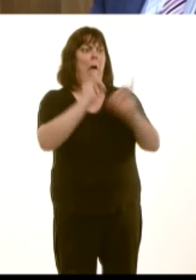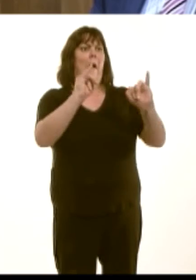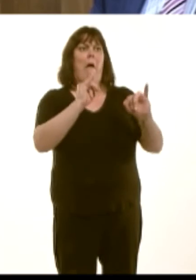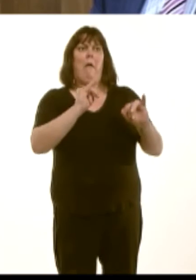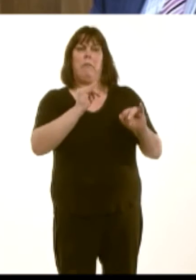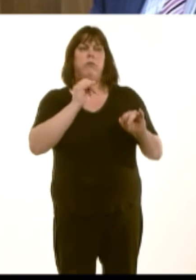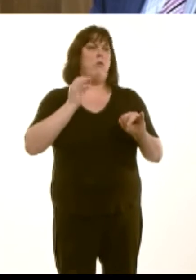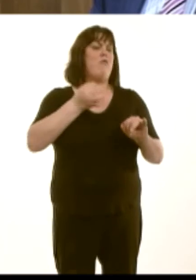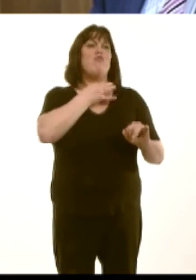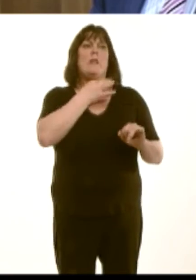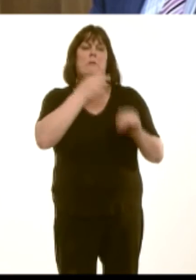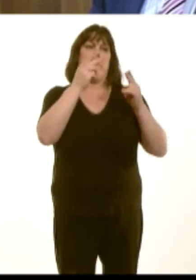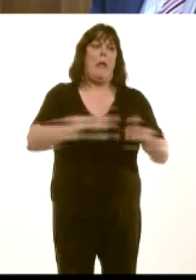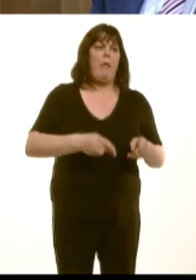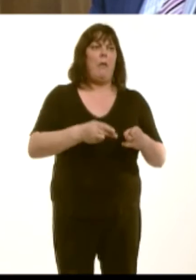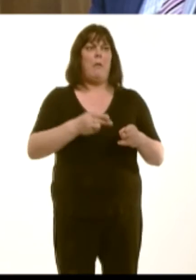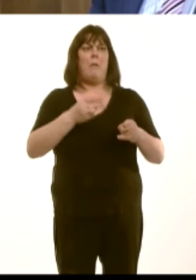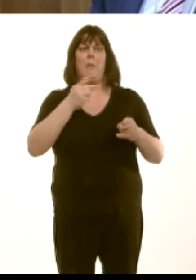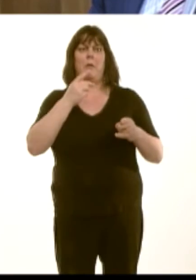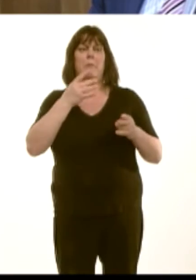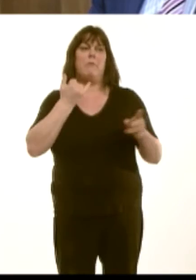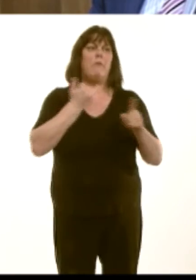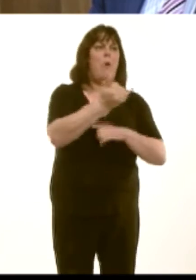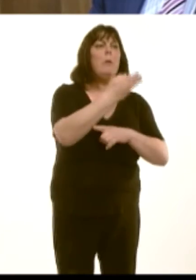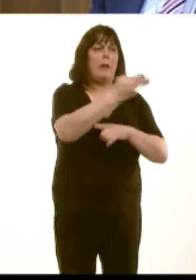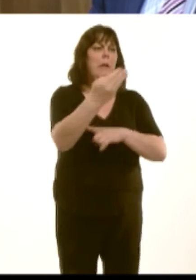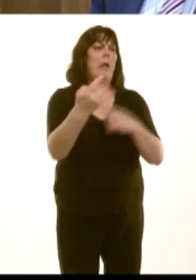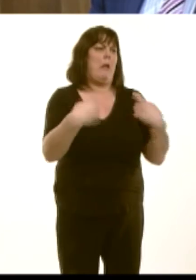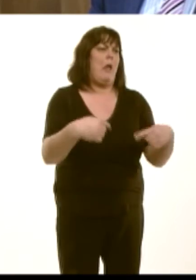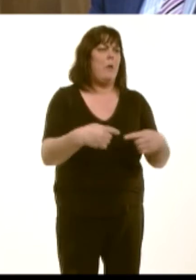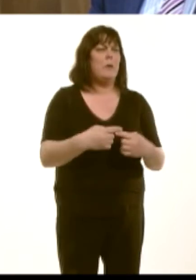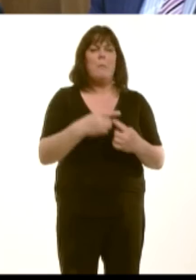We do continue to encourage members of the public to use Choose Well and, of course,